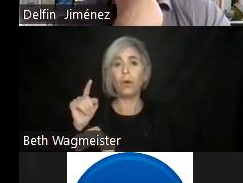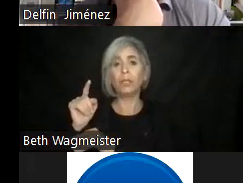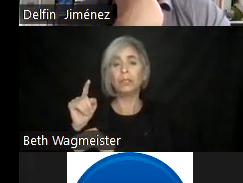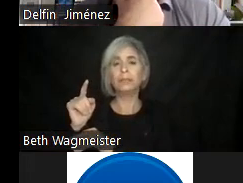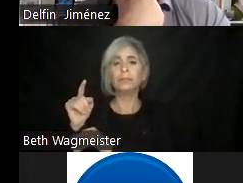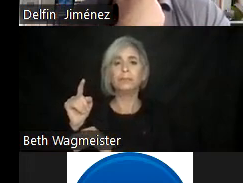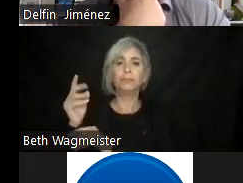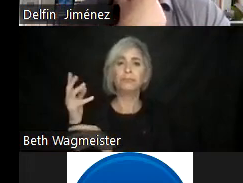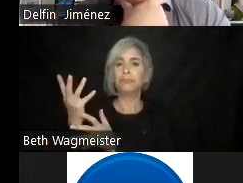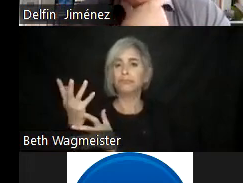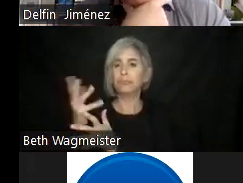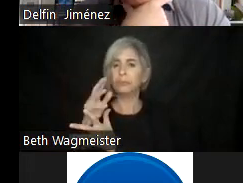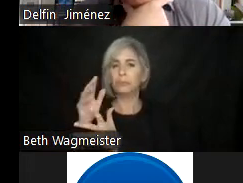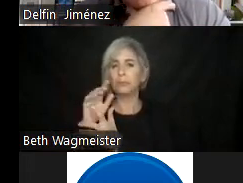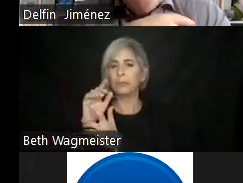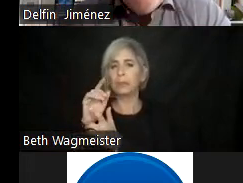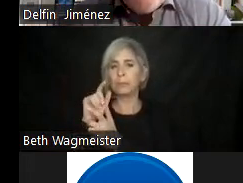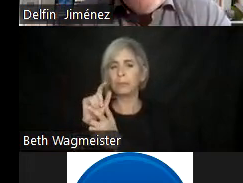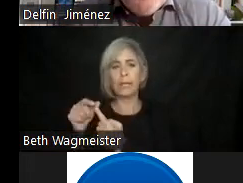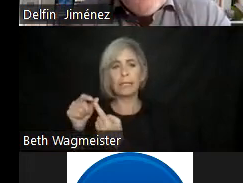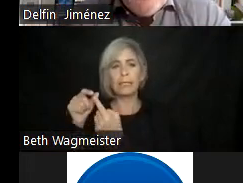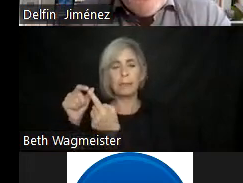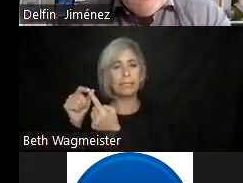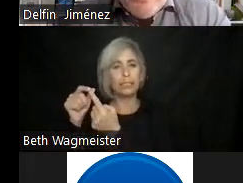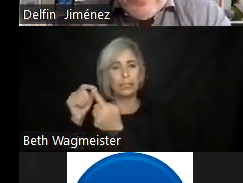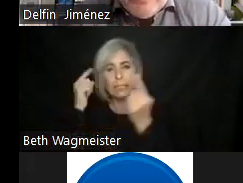there is special consideration for glossy or shiny materials.